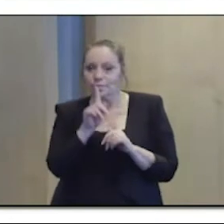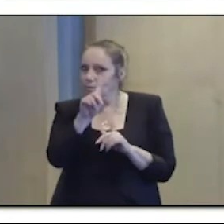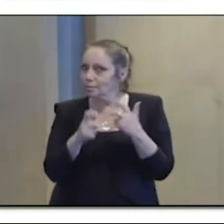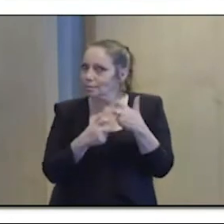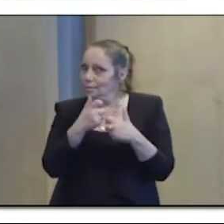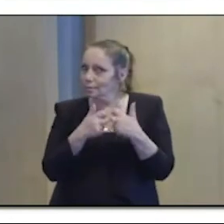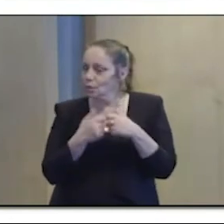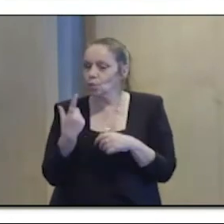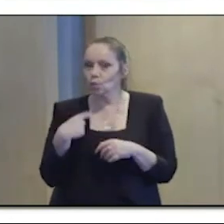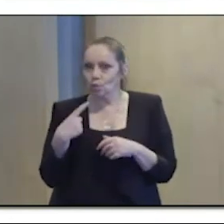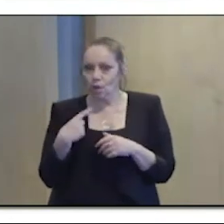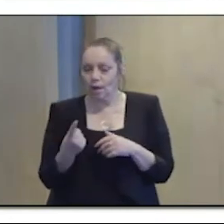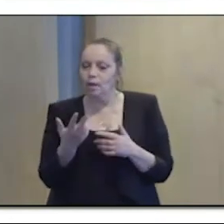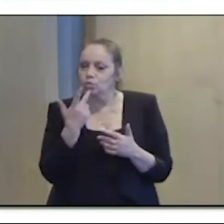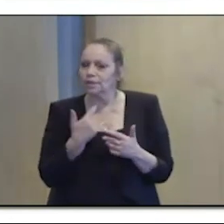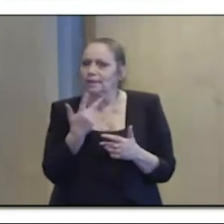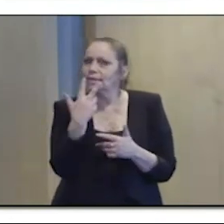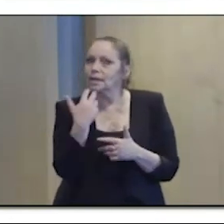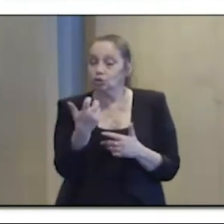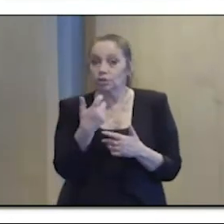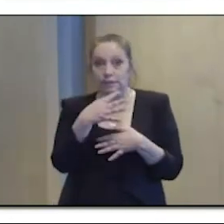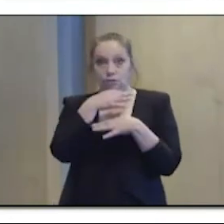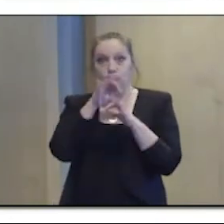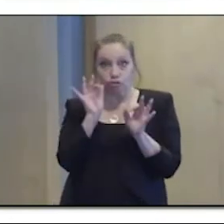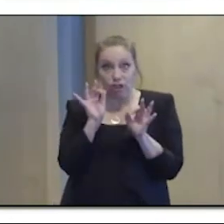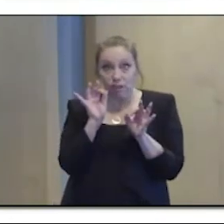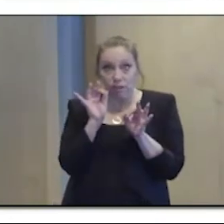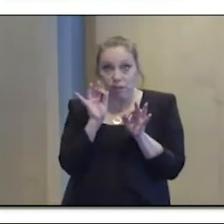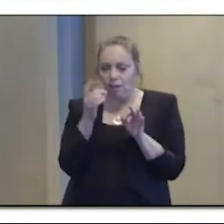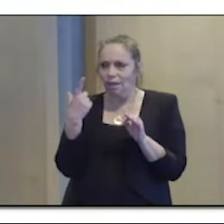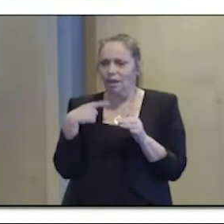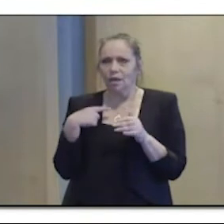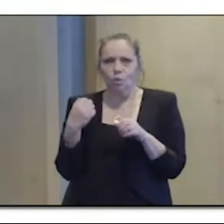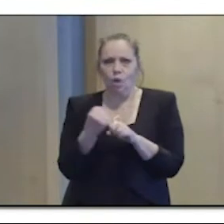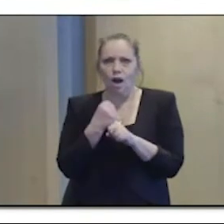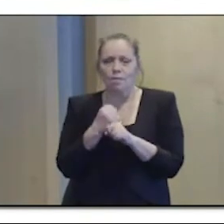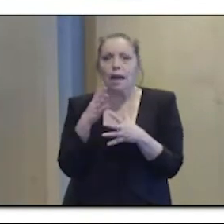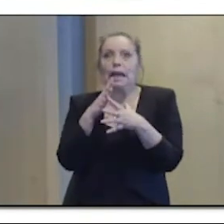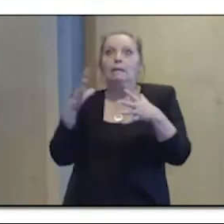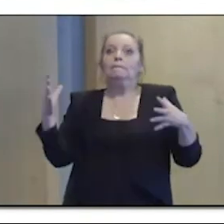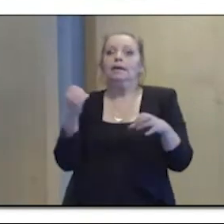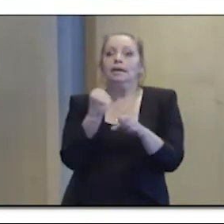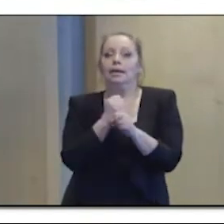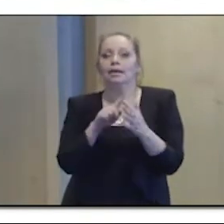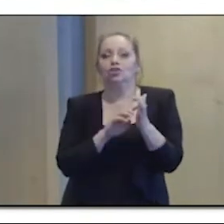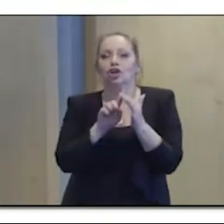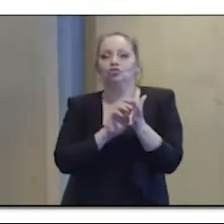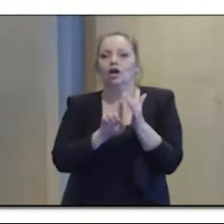because if electricity is free why would you build a big generation plant? If you can't make money